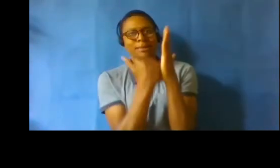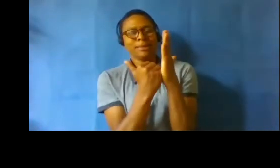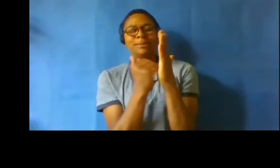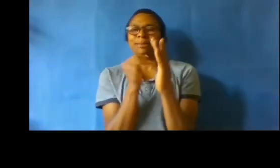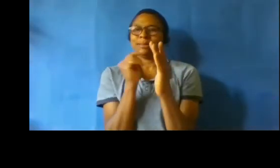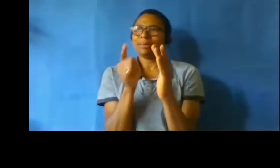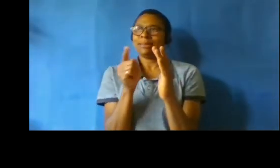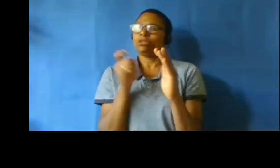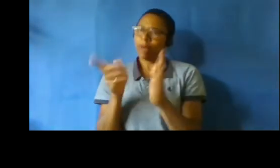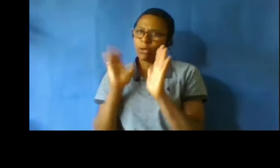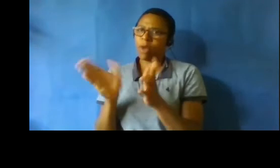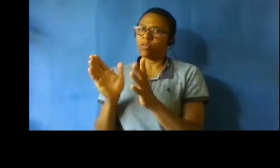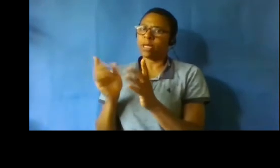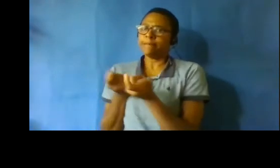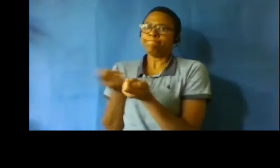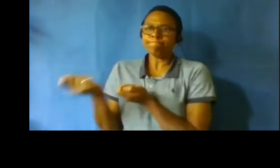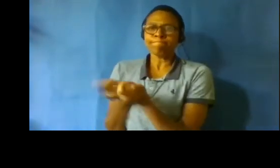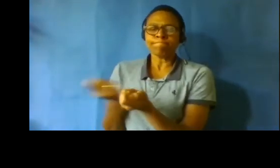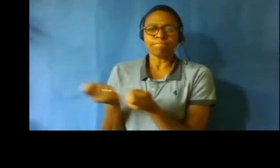your attention to a recurring characteristic of cultural